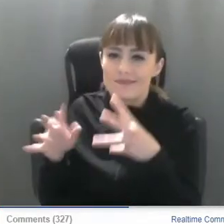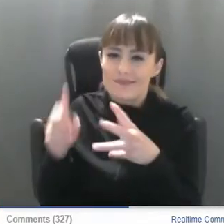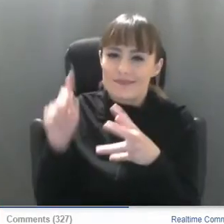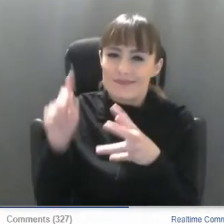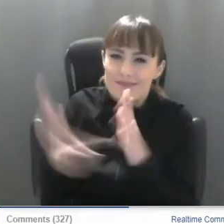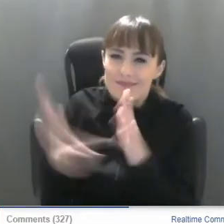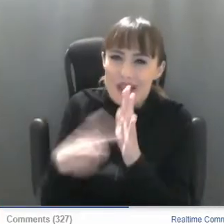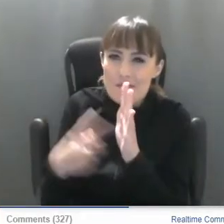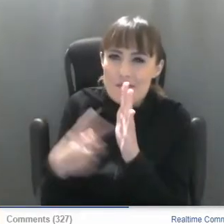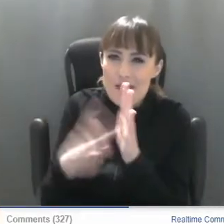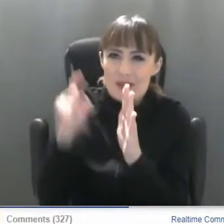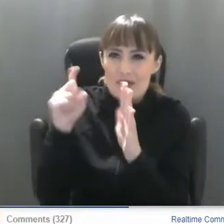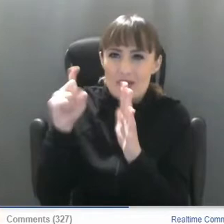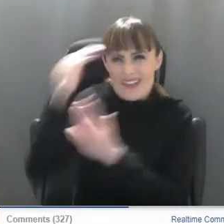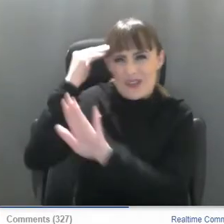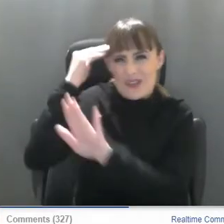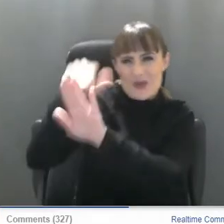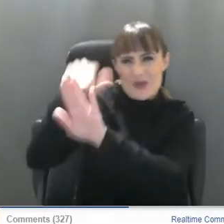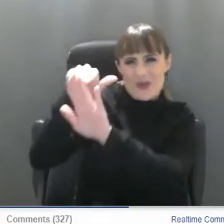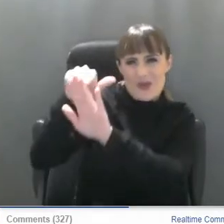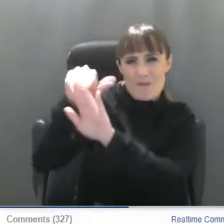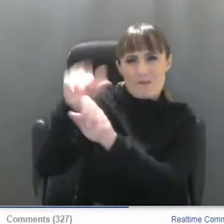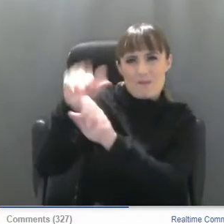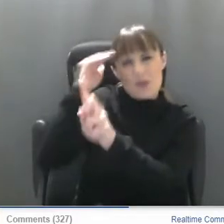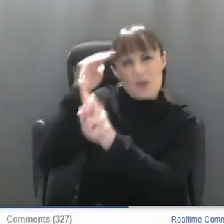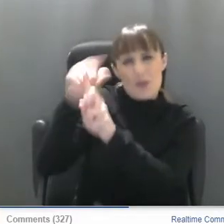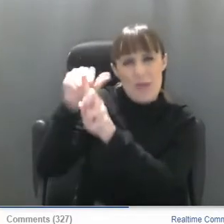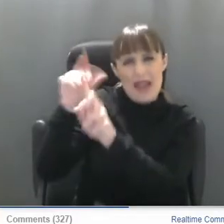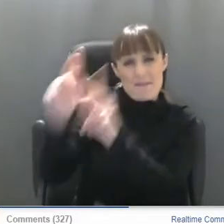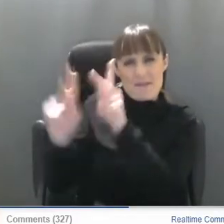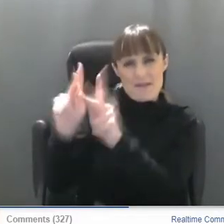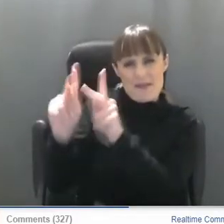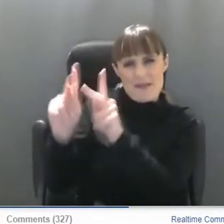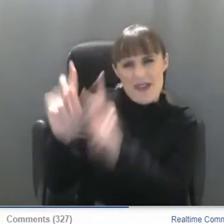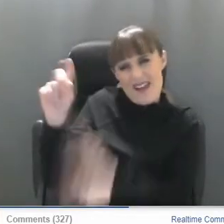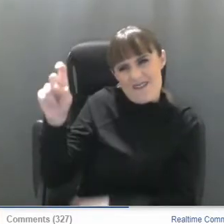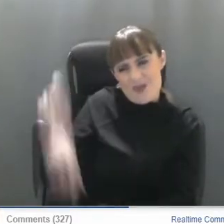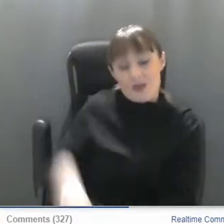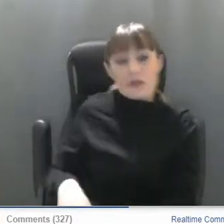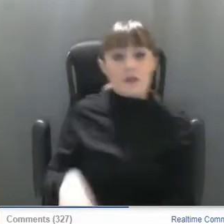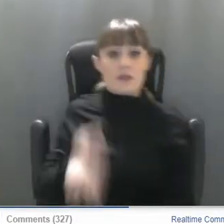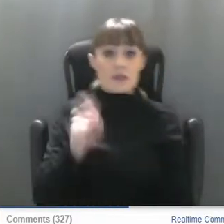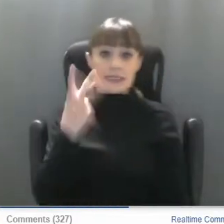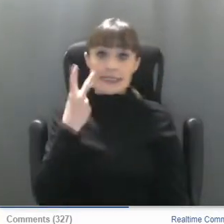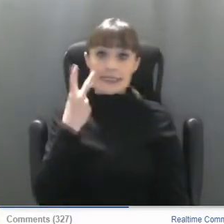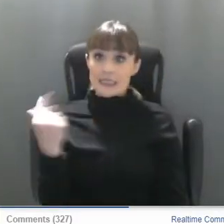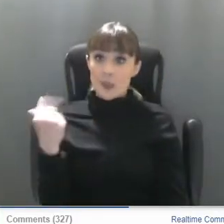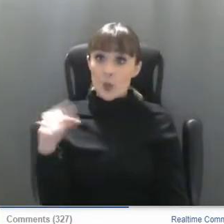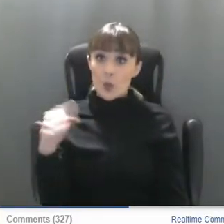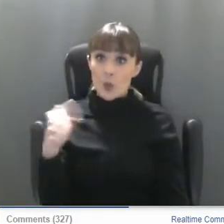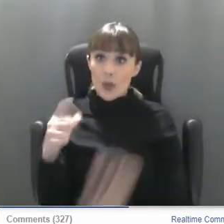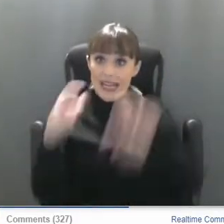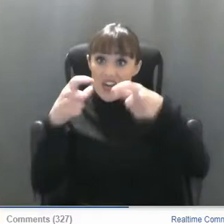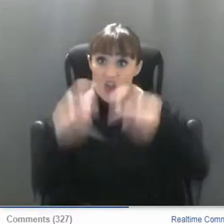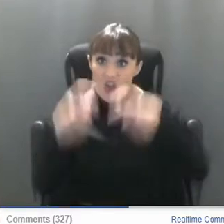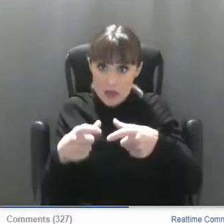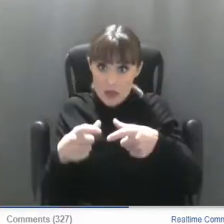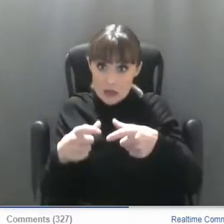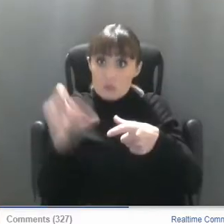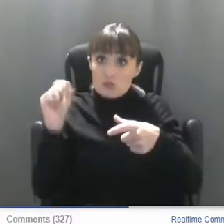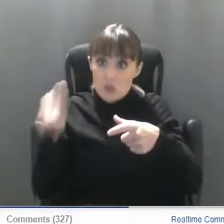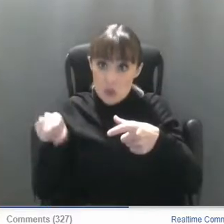on my finger. You can see the dots, we've marked where you can stand. Let's see,